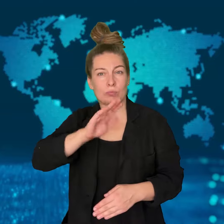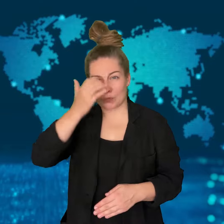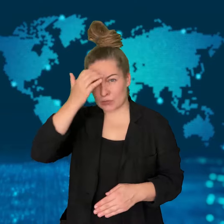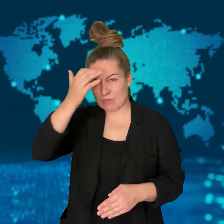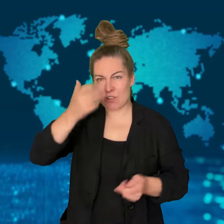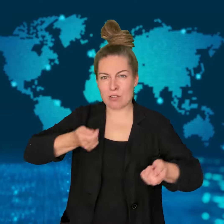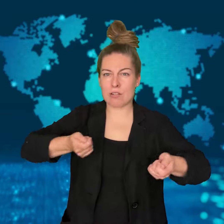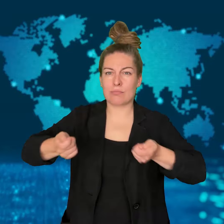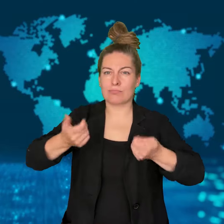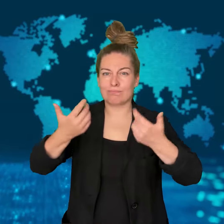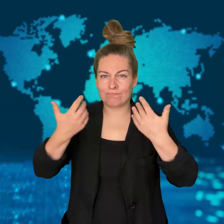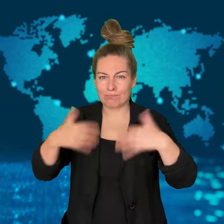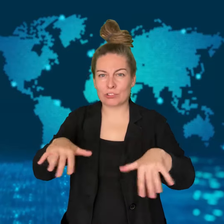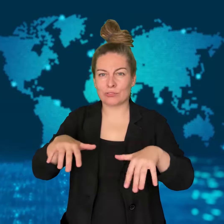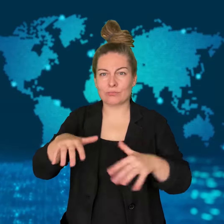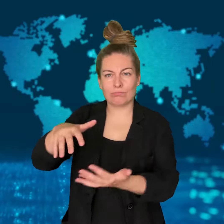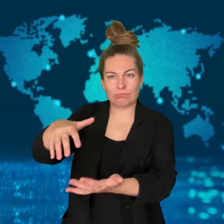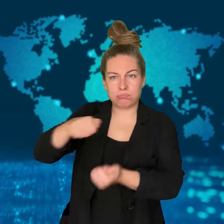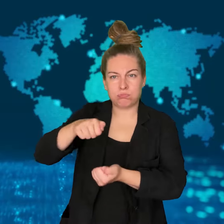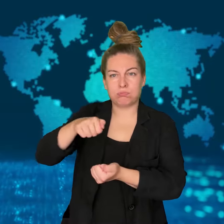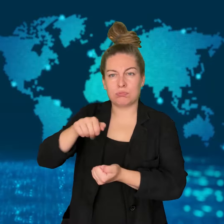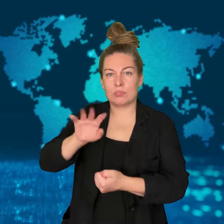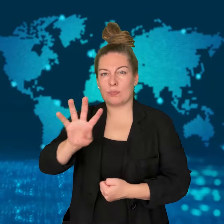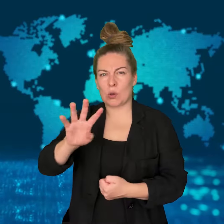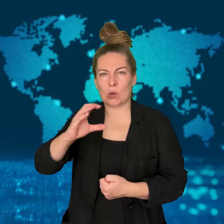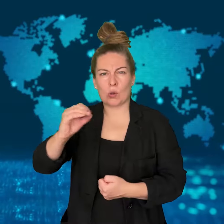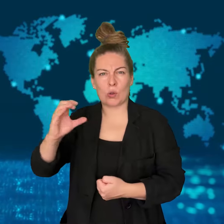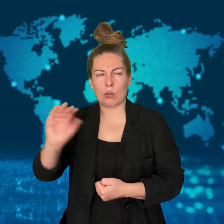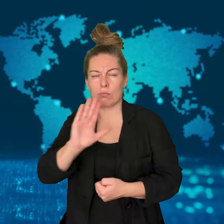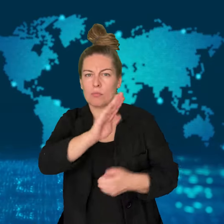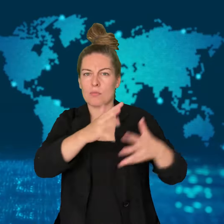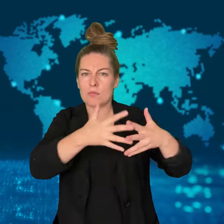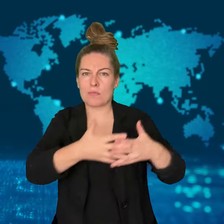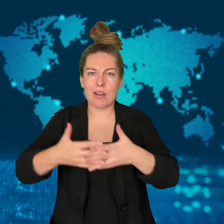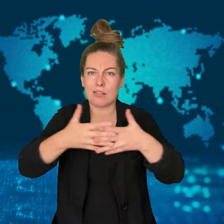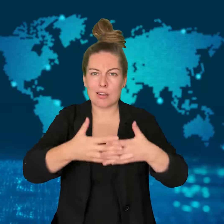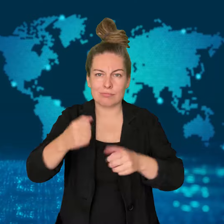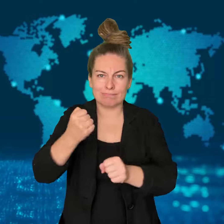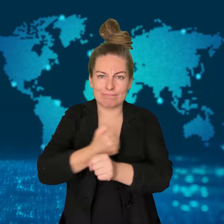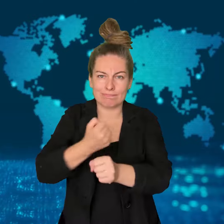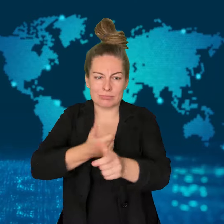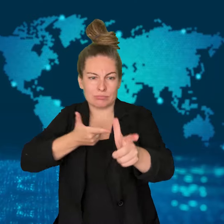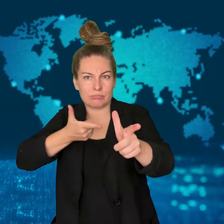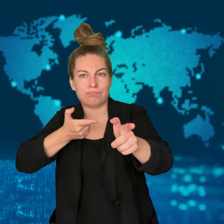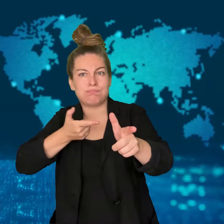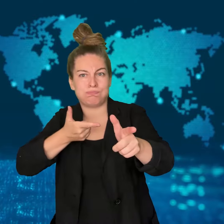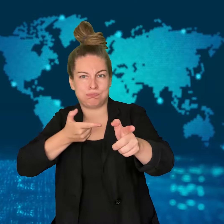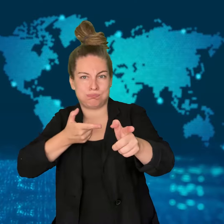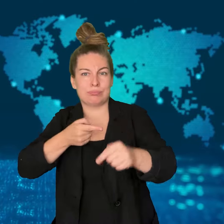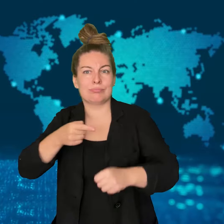Venezuelan authorities seized 400 US-made rifles saying they were